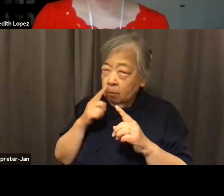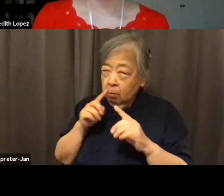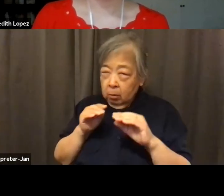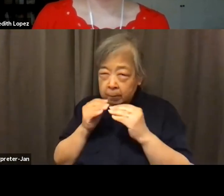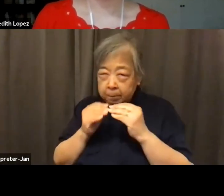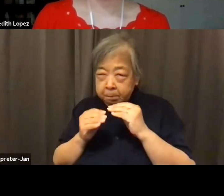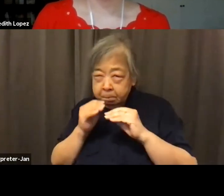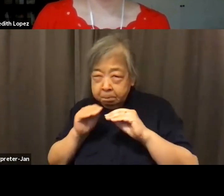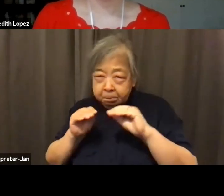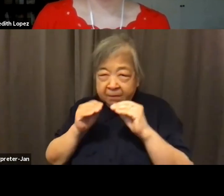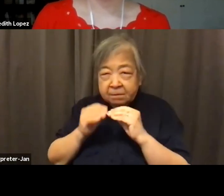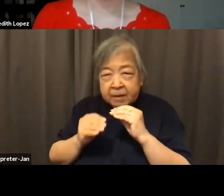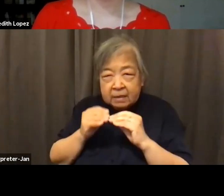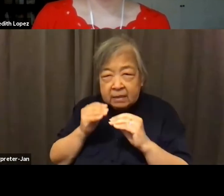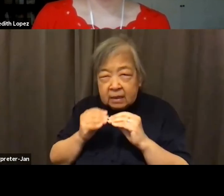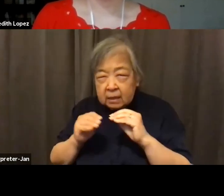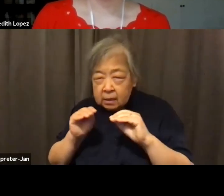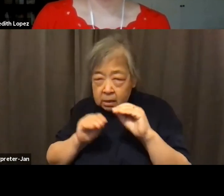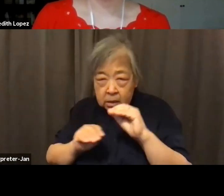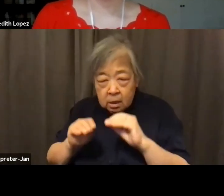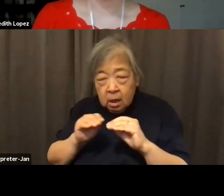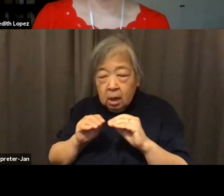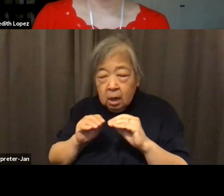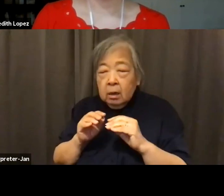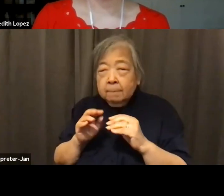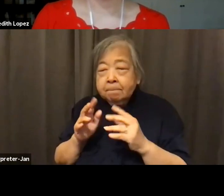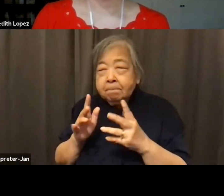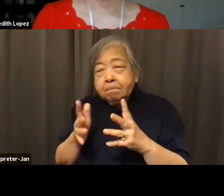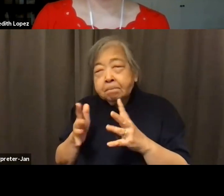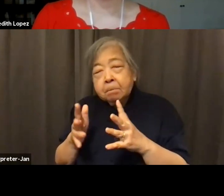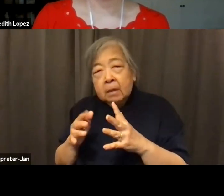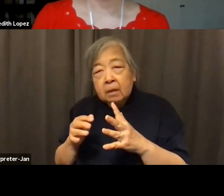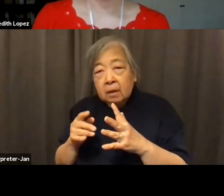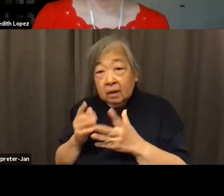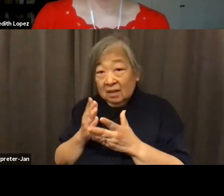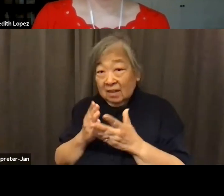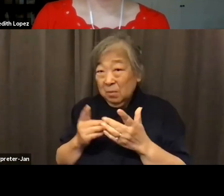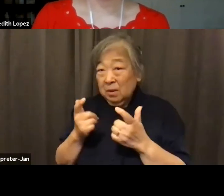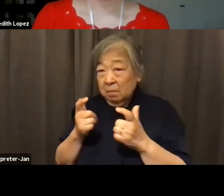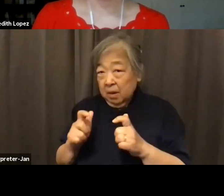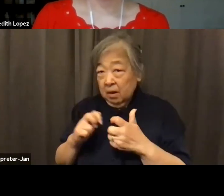fixing the, some of the main issues there.